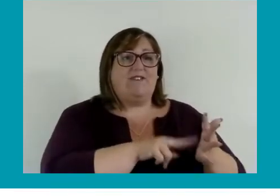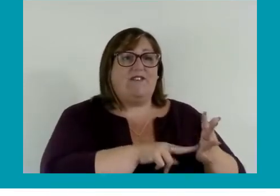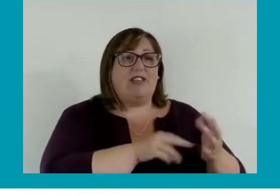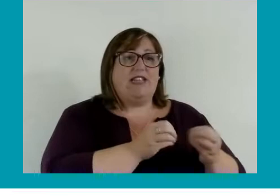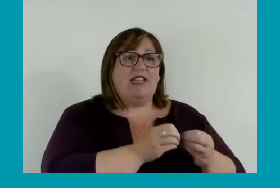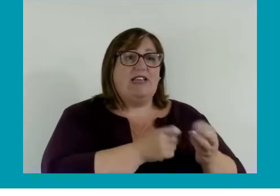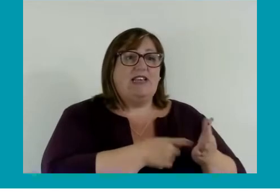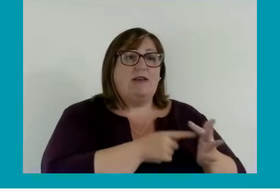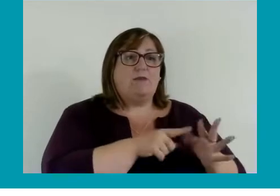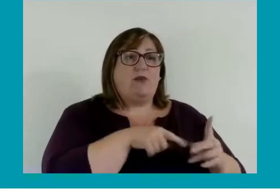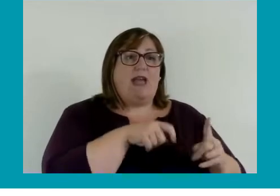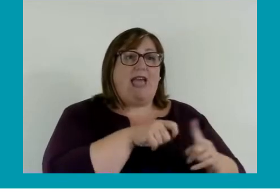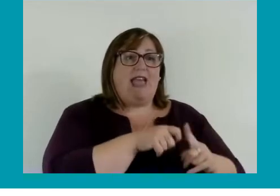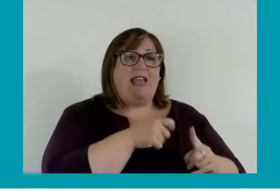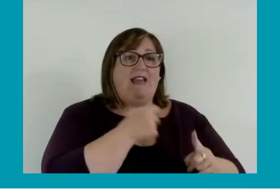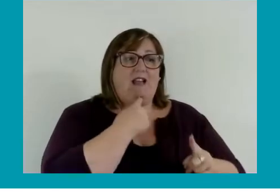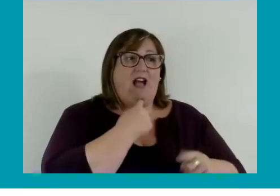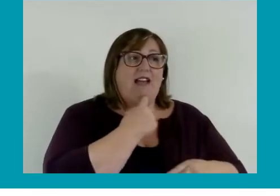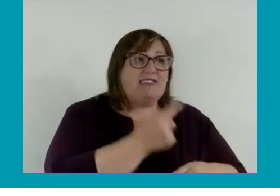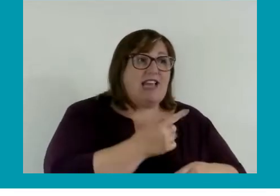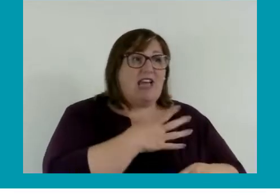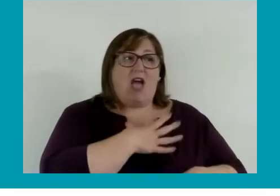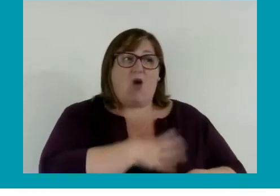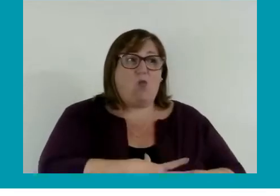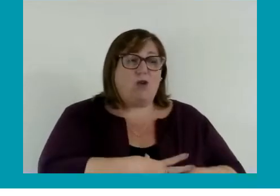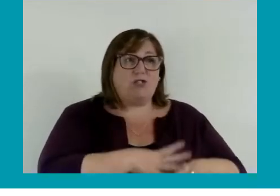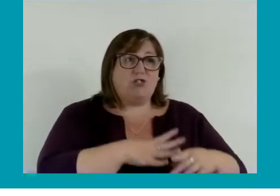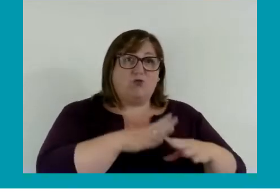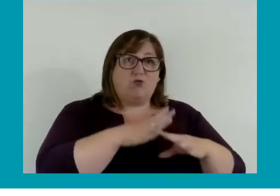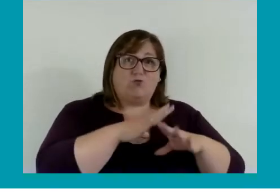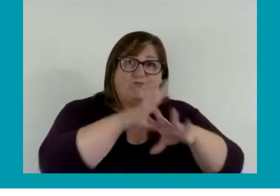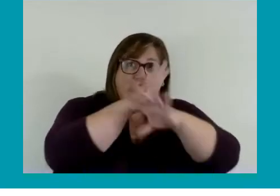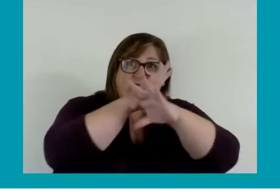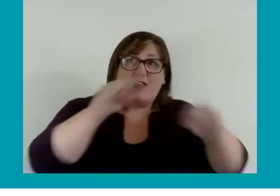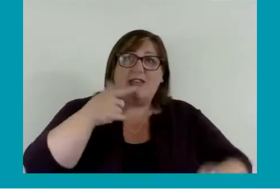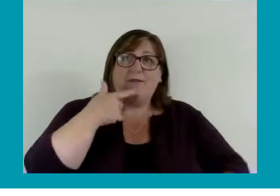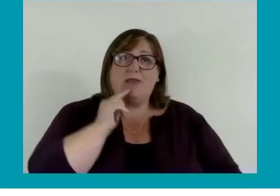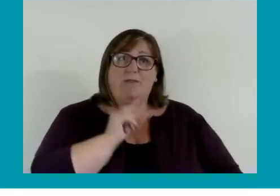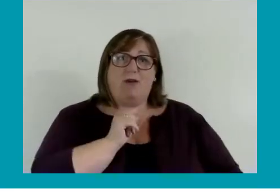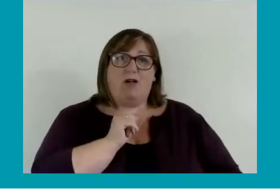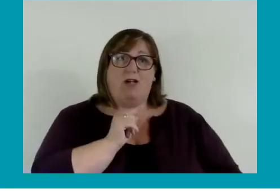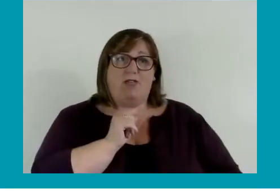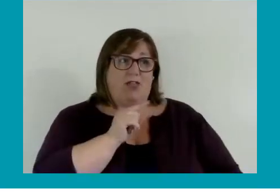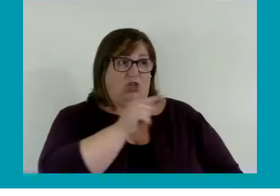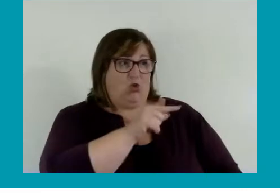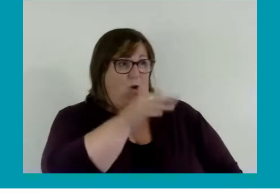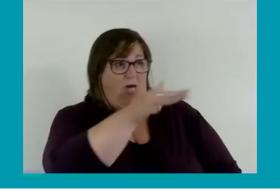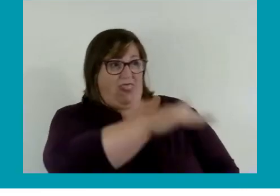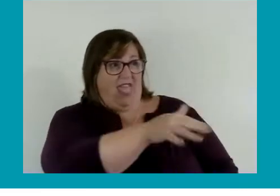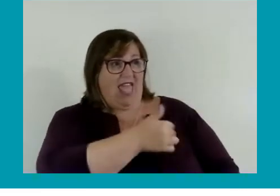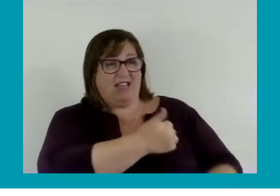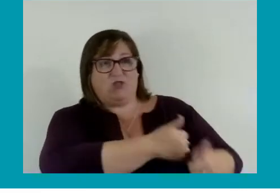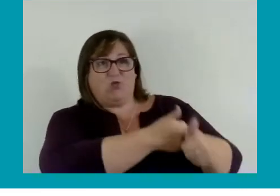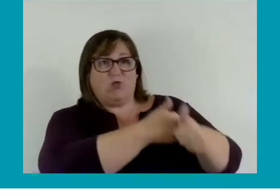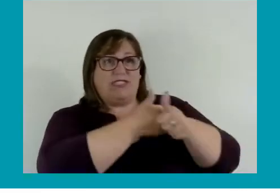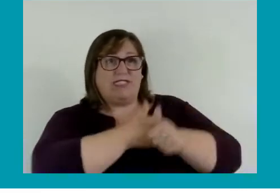that even break is out there and uh then i've been invited to today's session fantastic no no